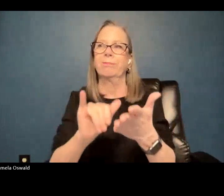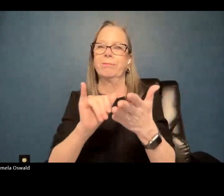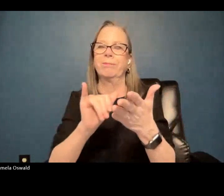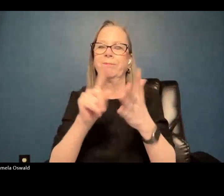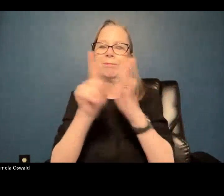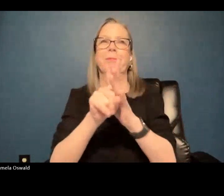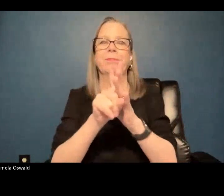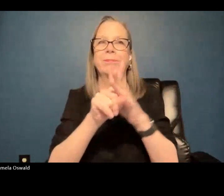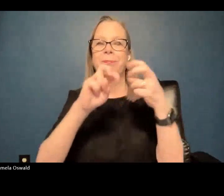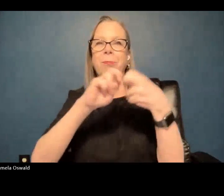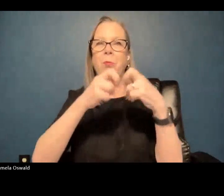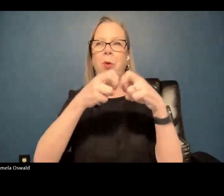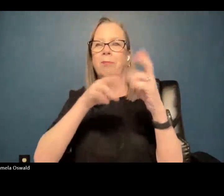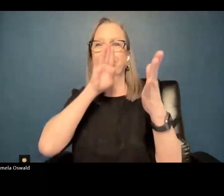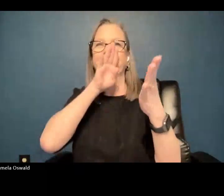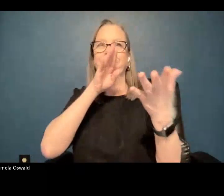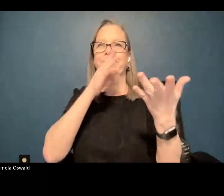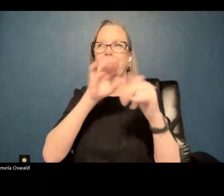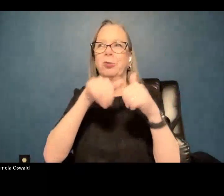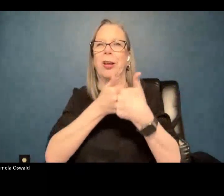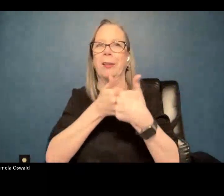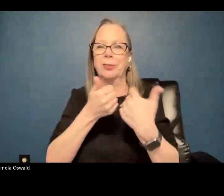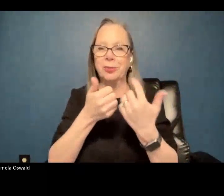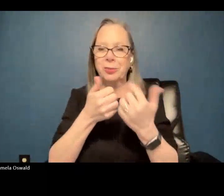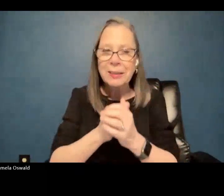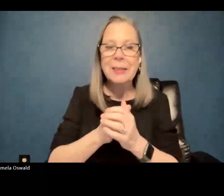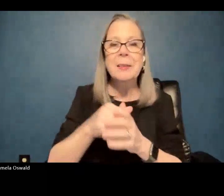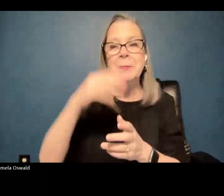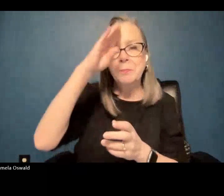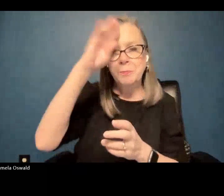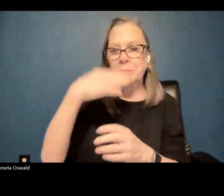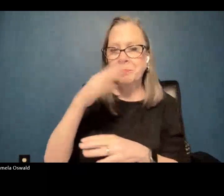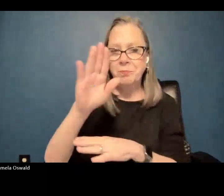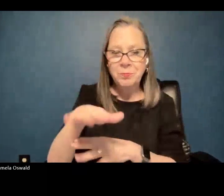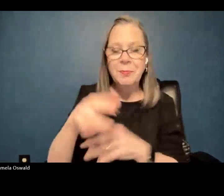Hi, good afternoon, everyone. So in 2023, we actually had legislation passed for